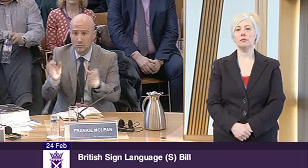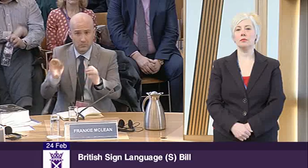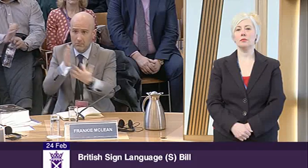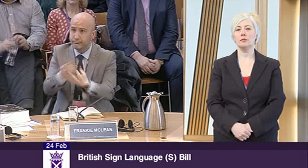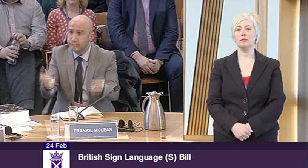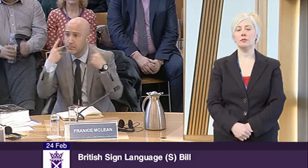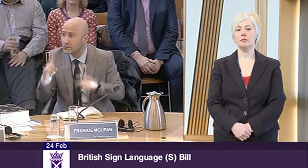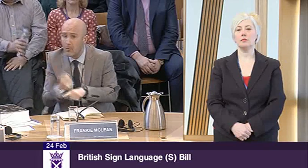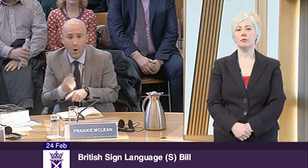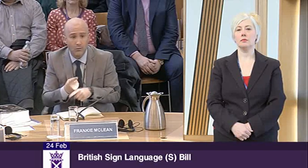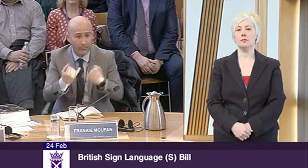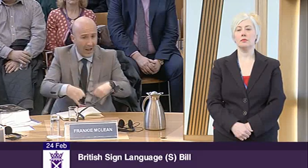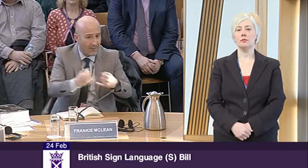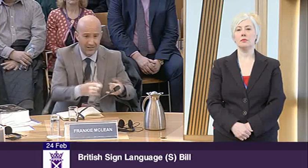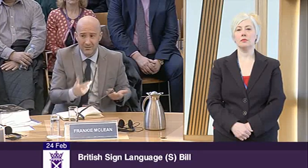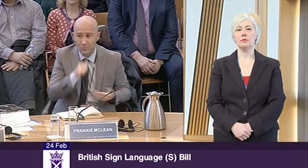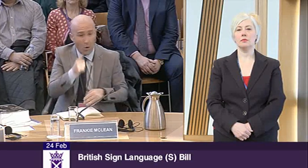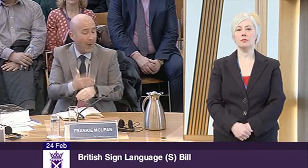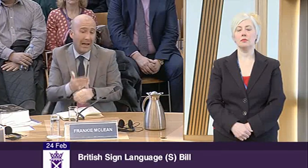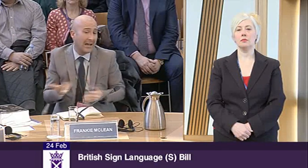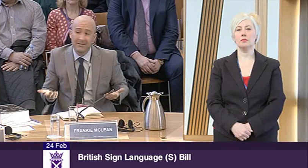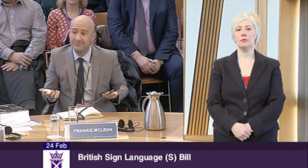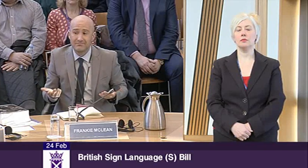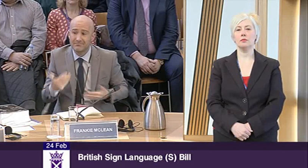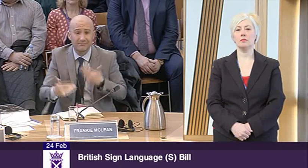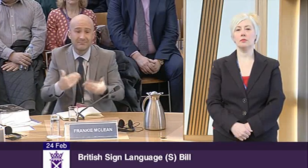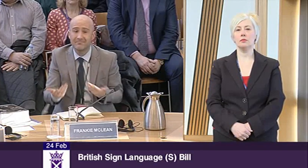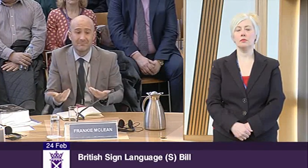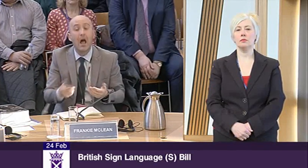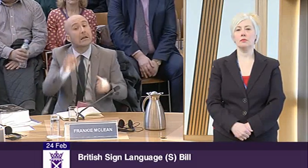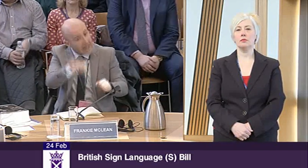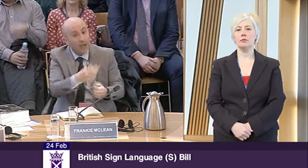who use BSL. We are still going to hospital appointments and not having access to communication